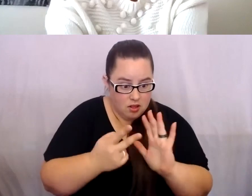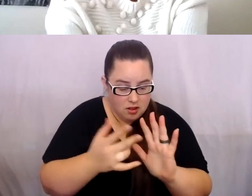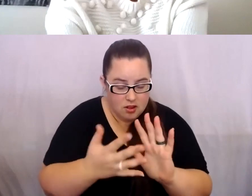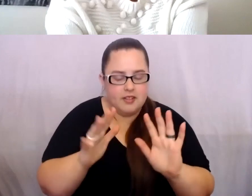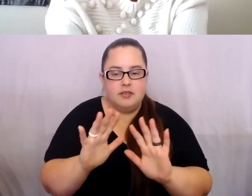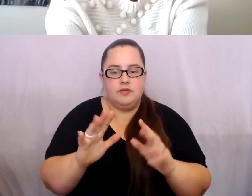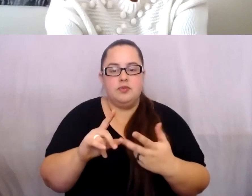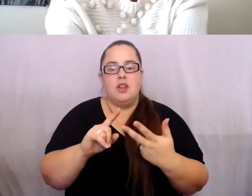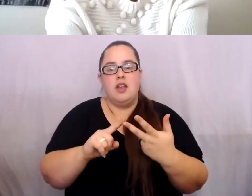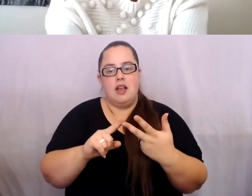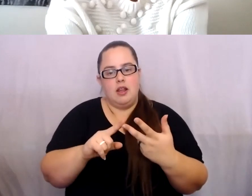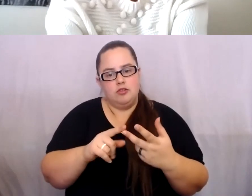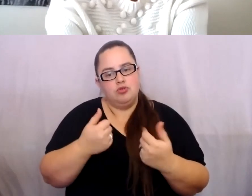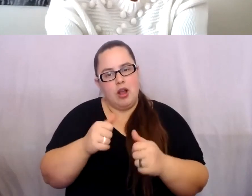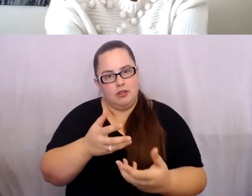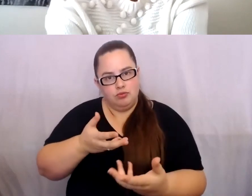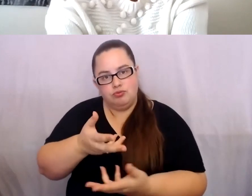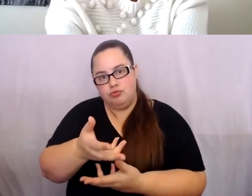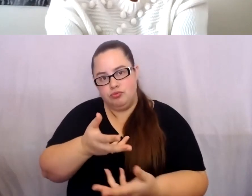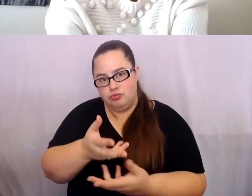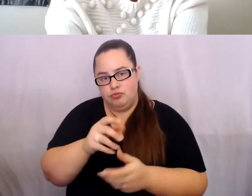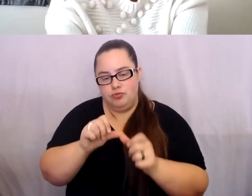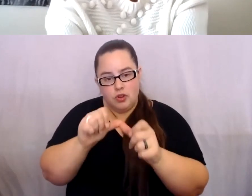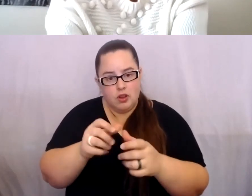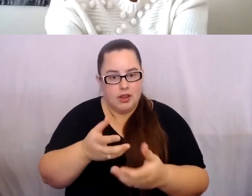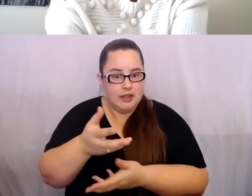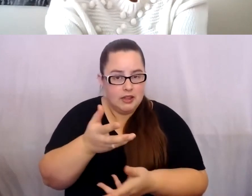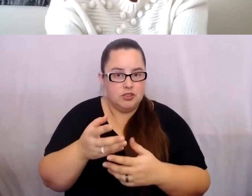they don't necessarily have to be unmuted and talking. They can be engaging through chat.